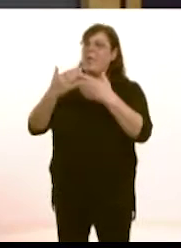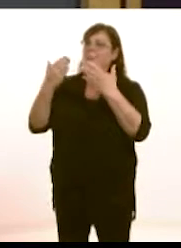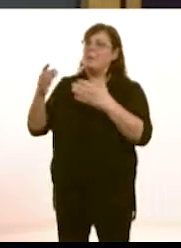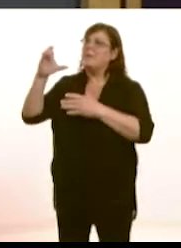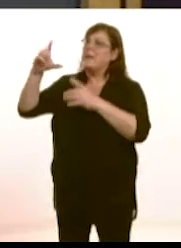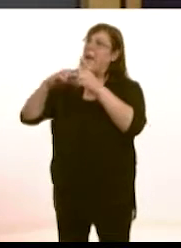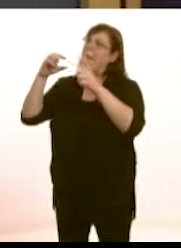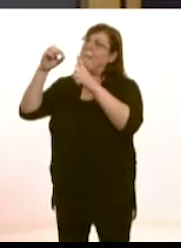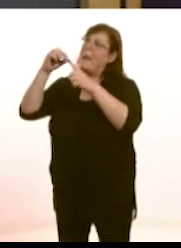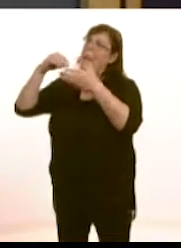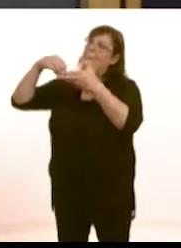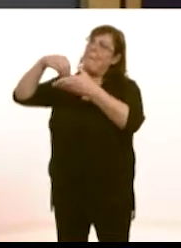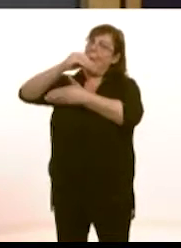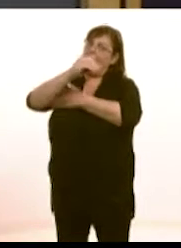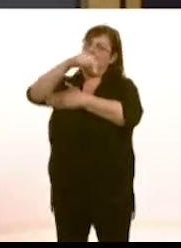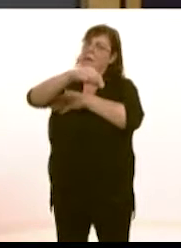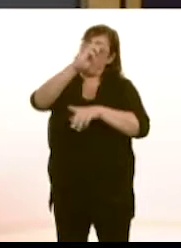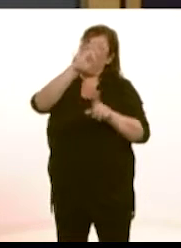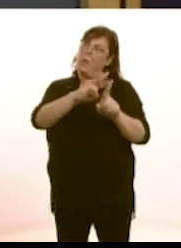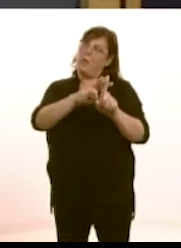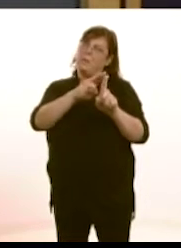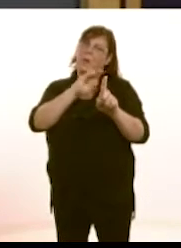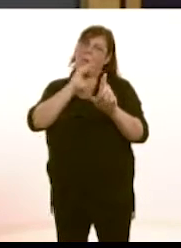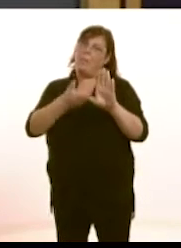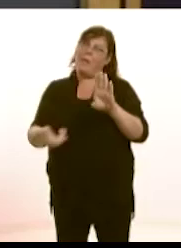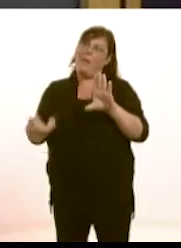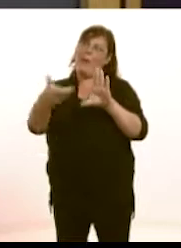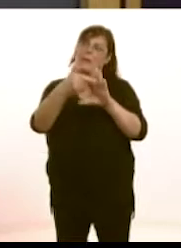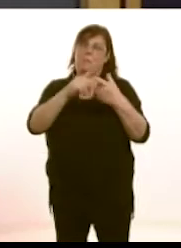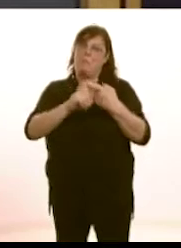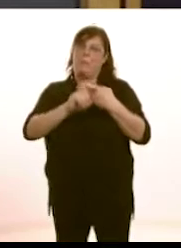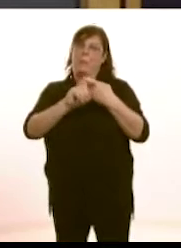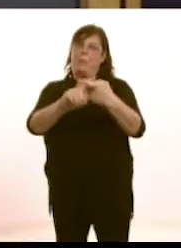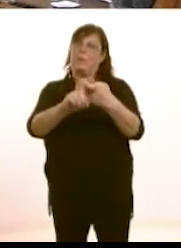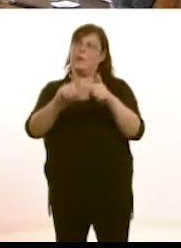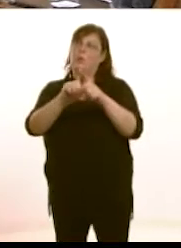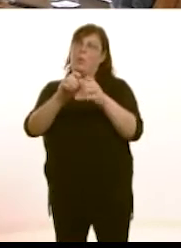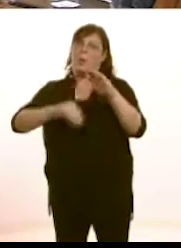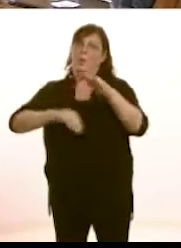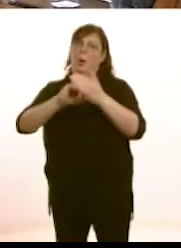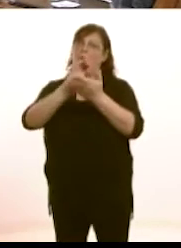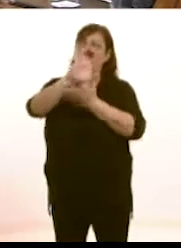hychwanegu'n barhaol ac yn ddiamod at grant bloc Trysorlys EM i Lywodraeth Cymru? OAQ(5)0175(FM) Carwyn Jones: All current payments, I would